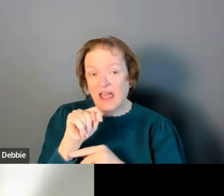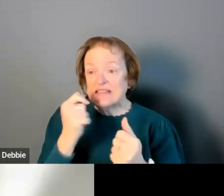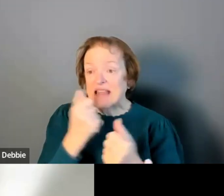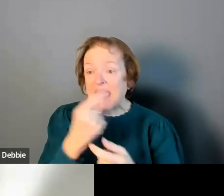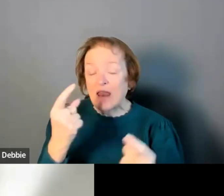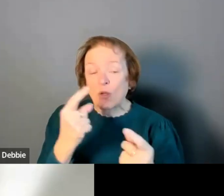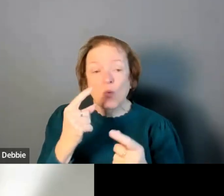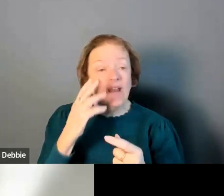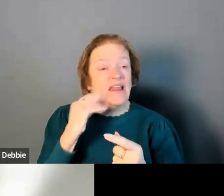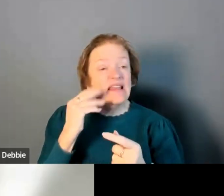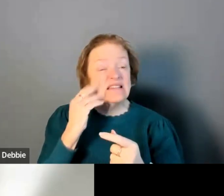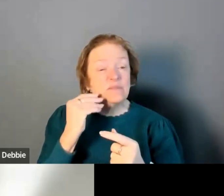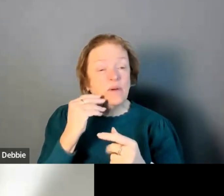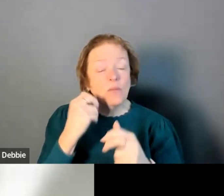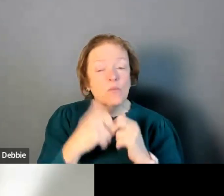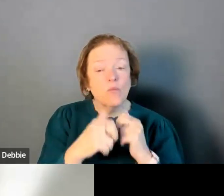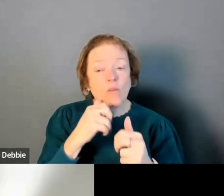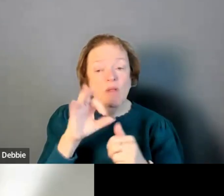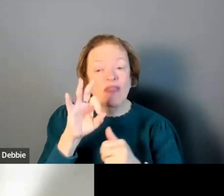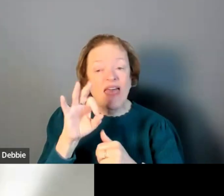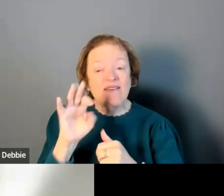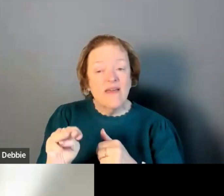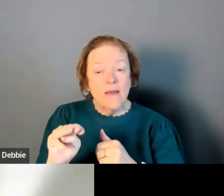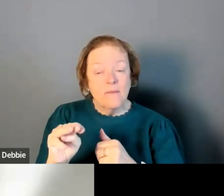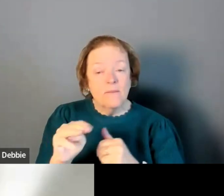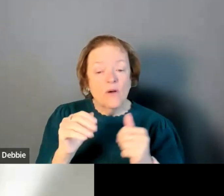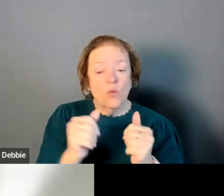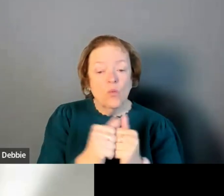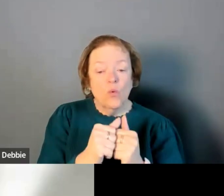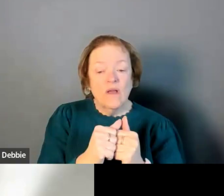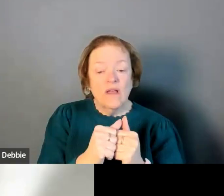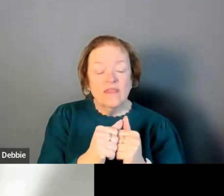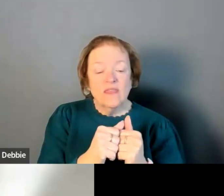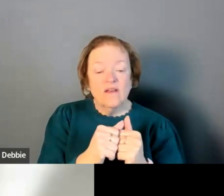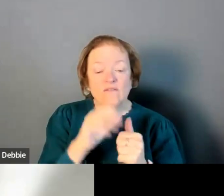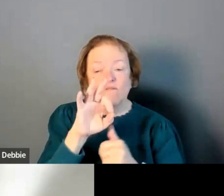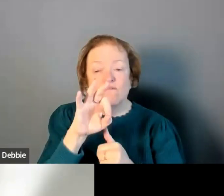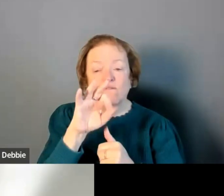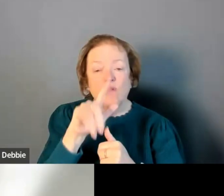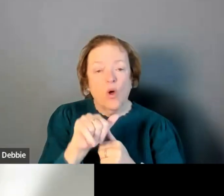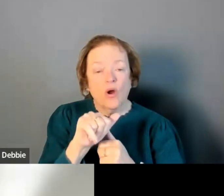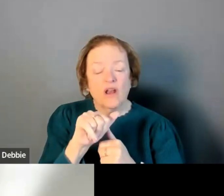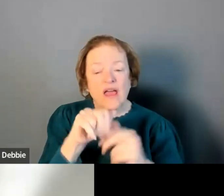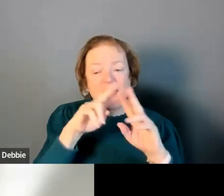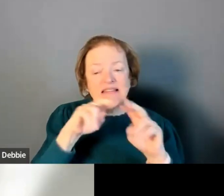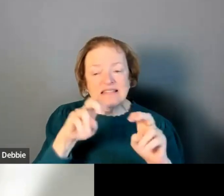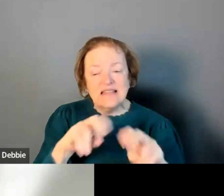with FMs working with the FAST test, the Florida Assessment for Student Thinking, right? Yeah.